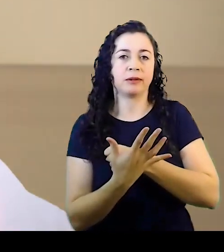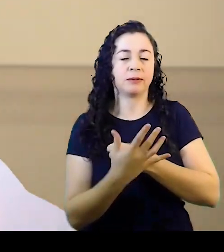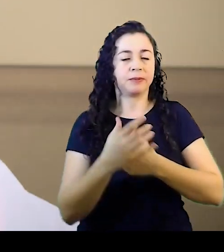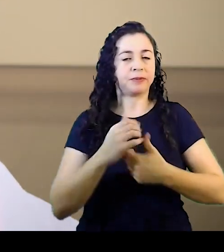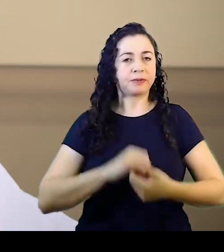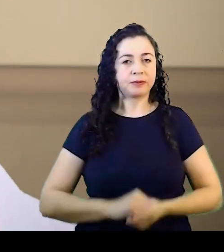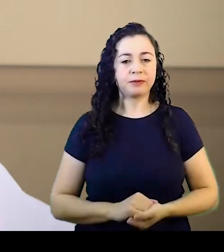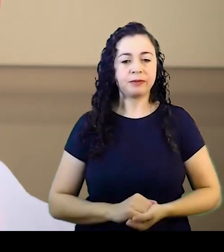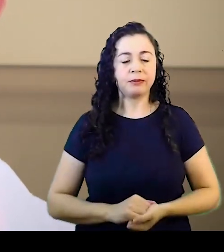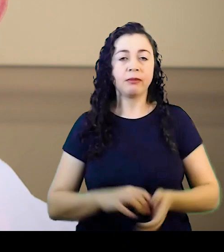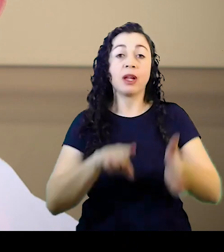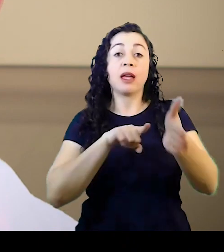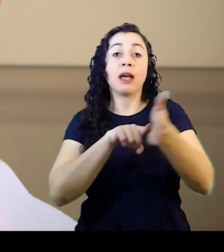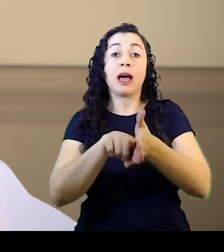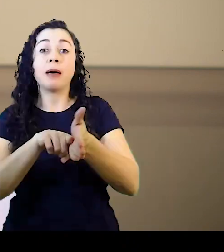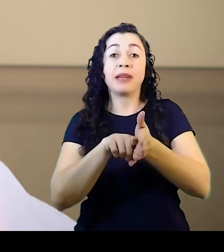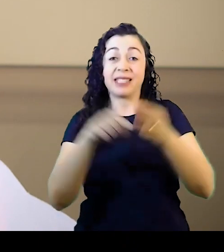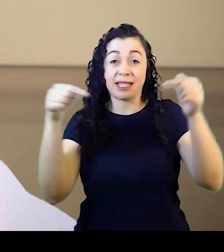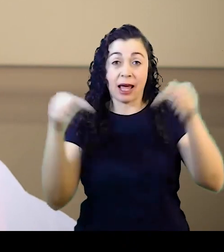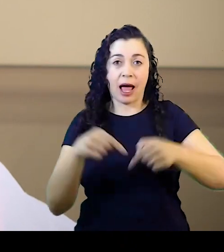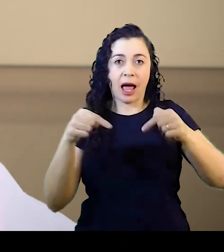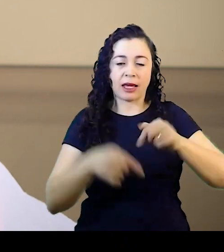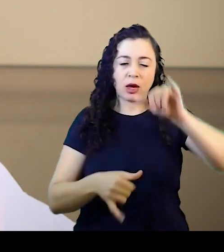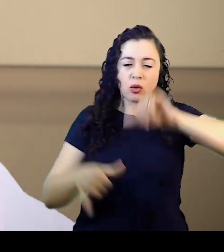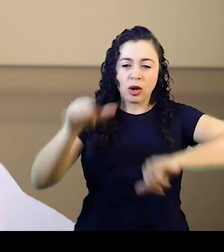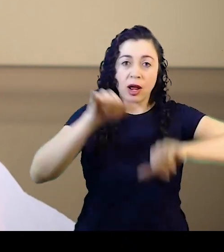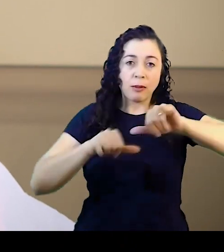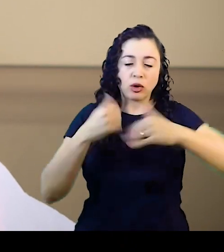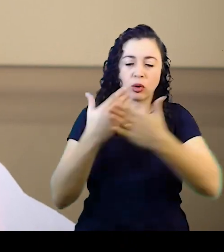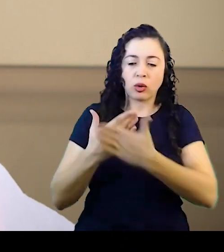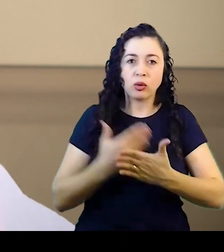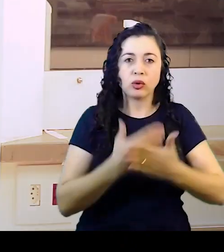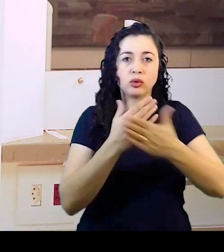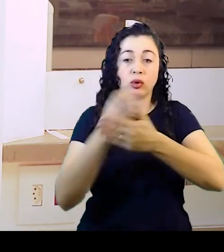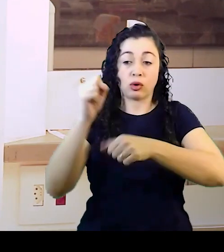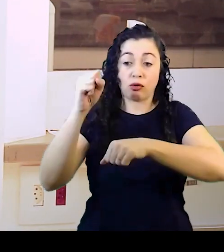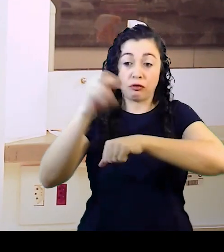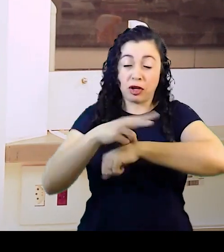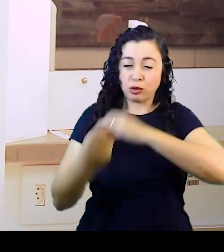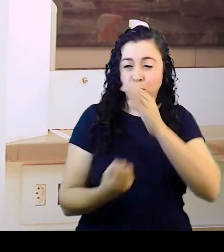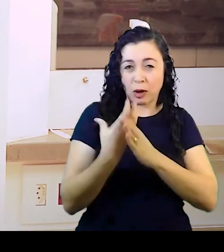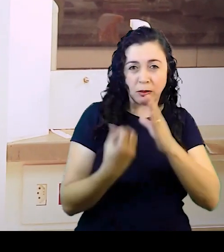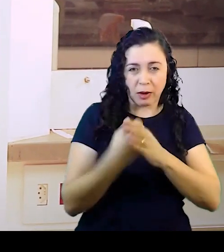The research conducted here at the Emerging Virus Studies Laboratory aims